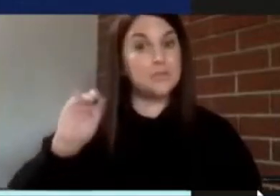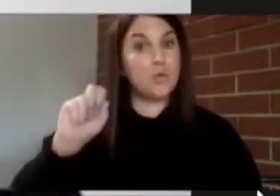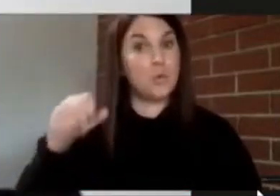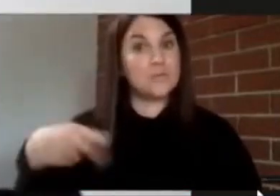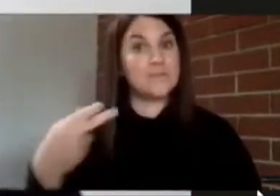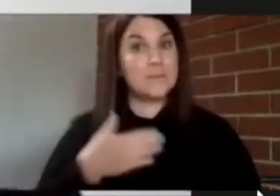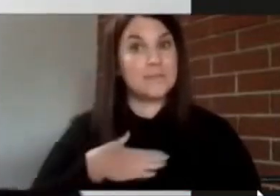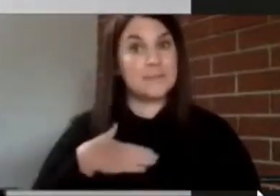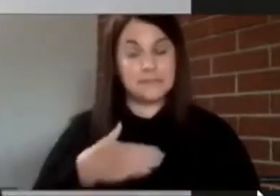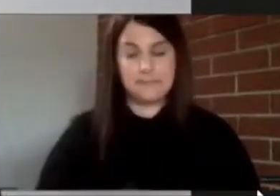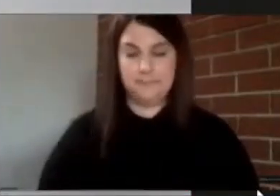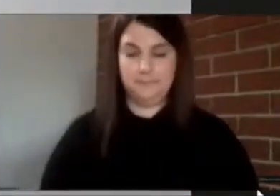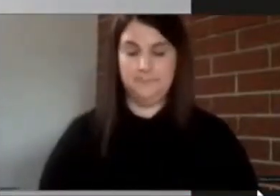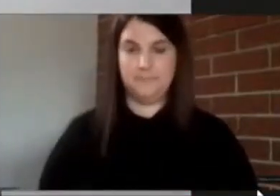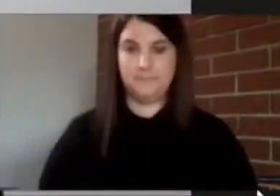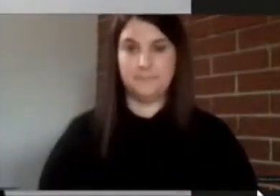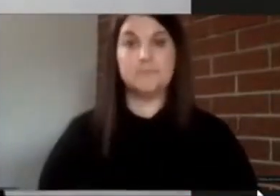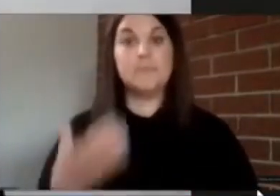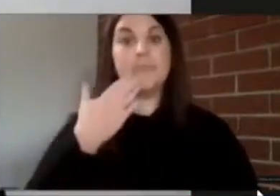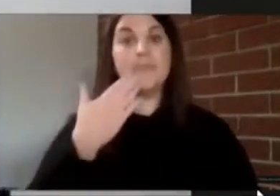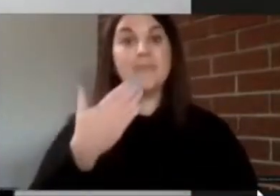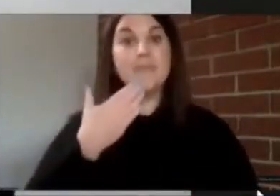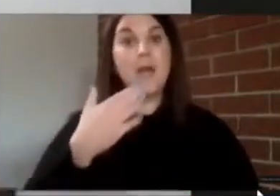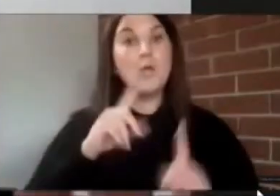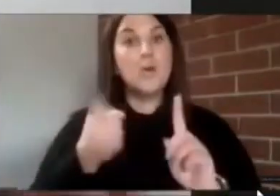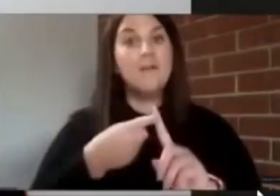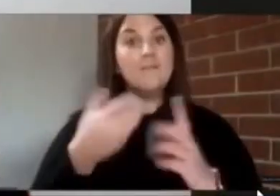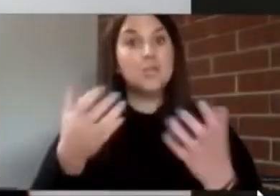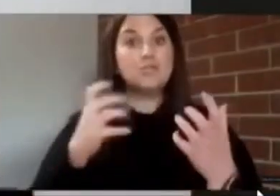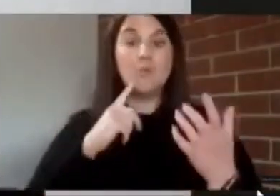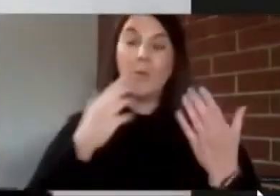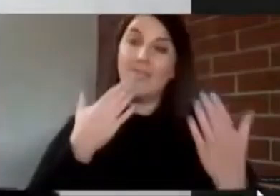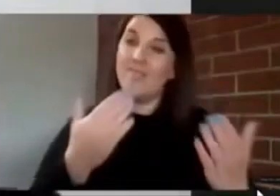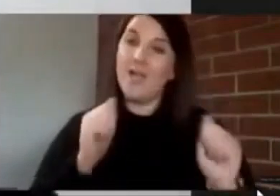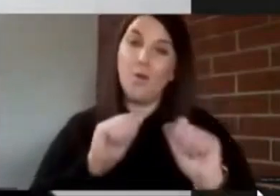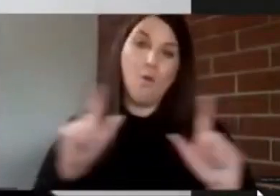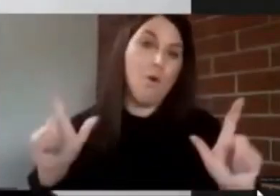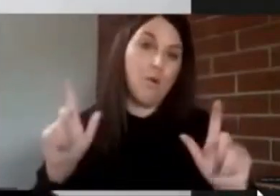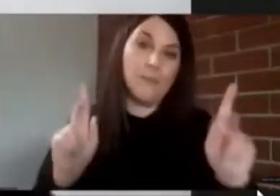First of all, I just like to really just thank all of our chairs for the great presentation